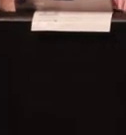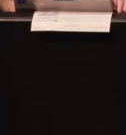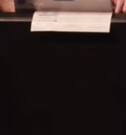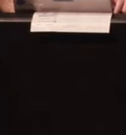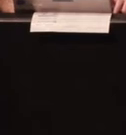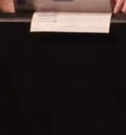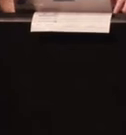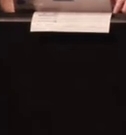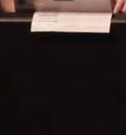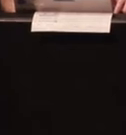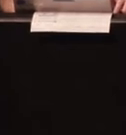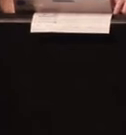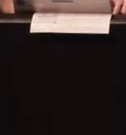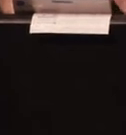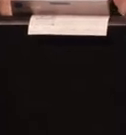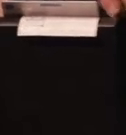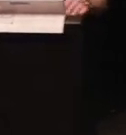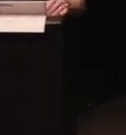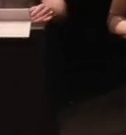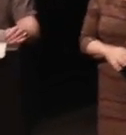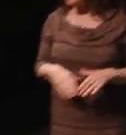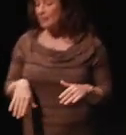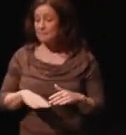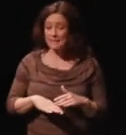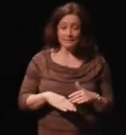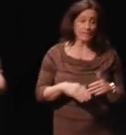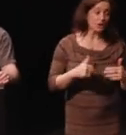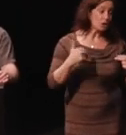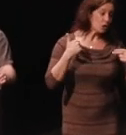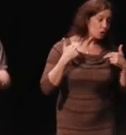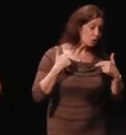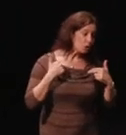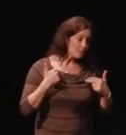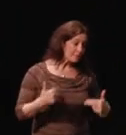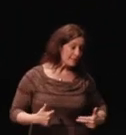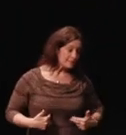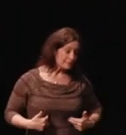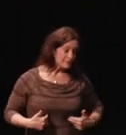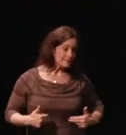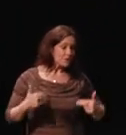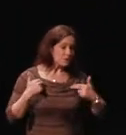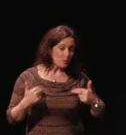Yeah, basically humans, animals, we've always played games to learn,